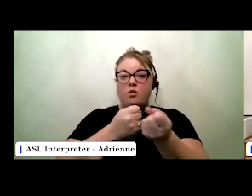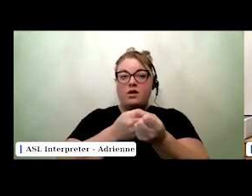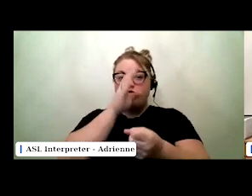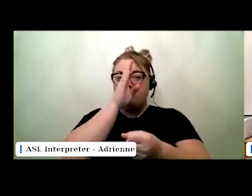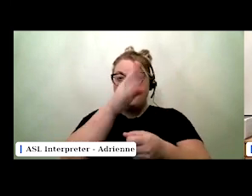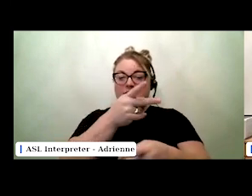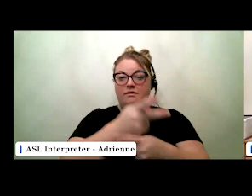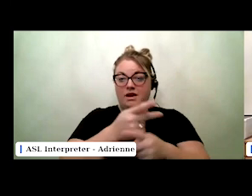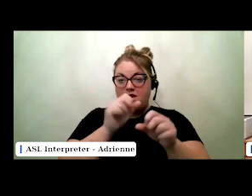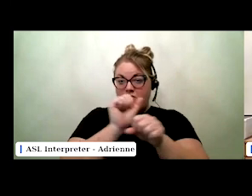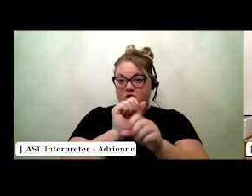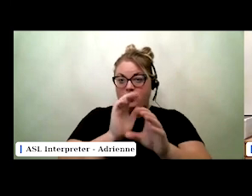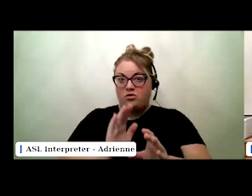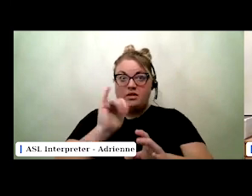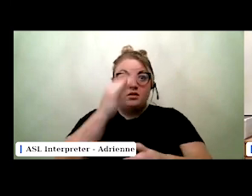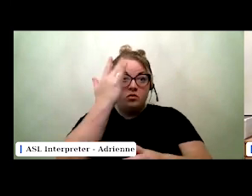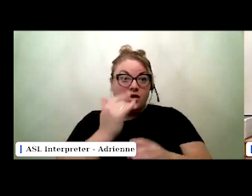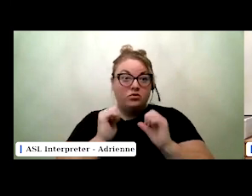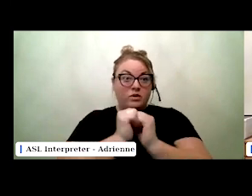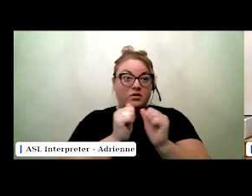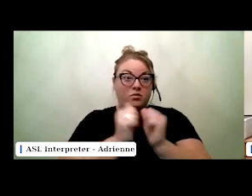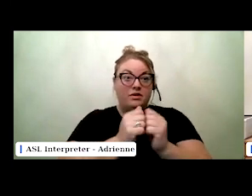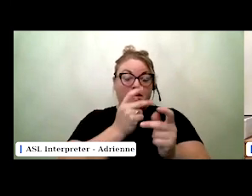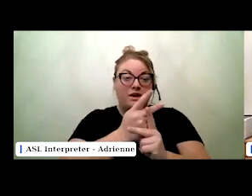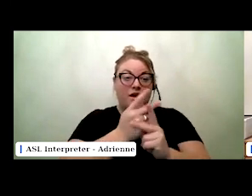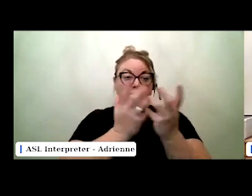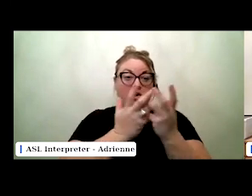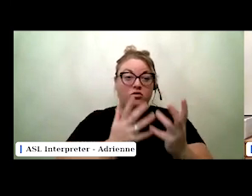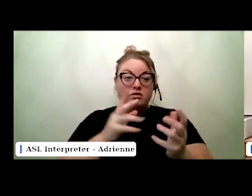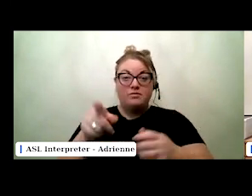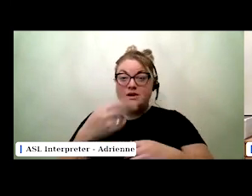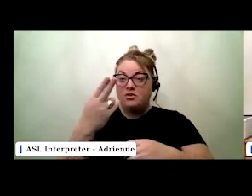That's why. But together in care, partnership with Phi is so important to Nac.